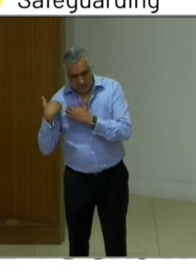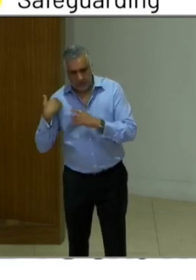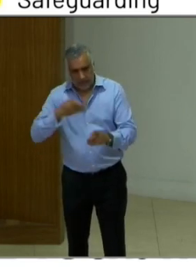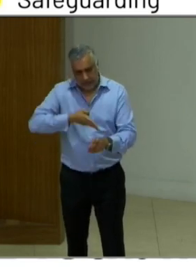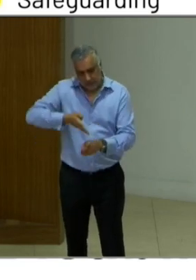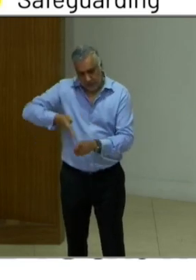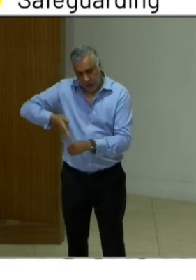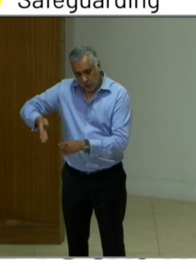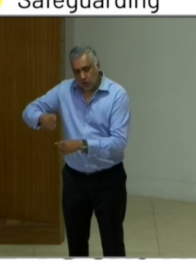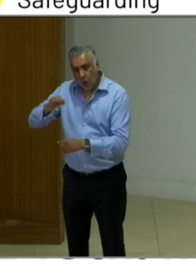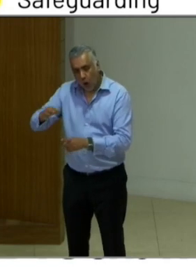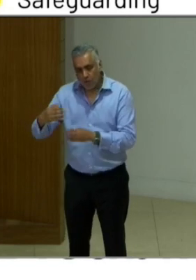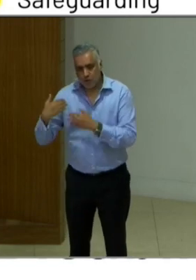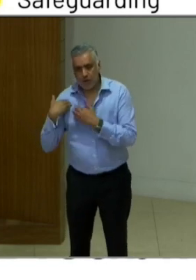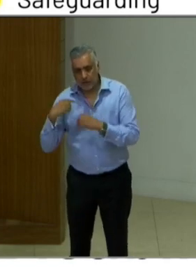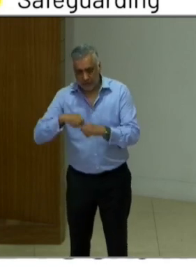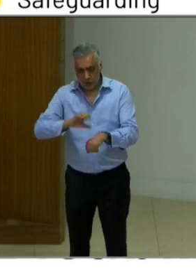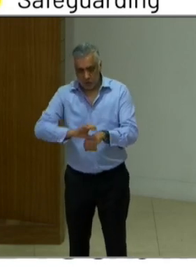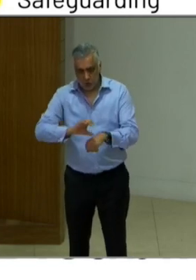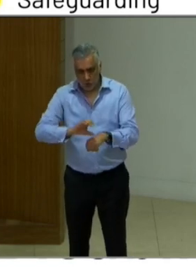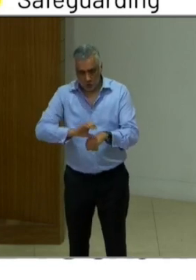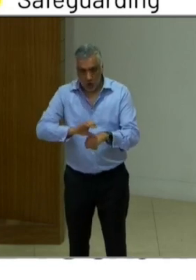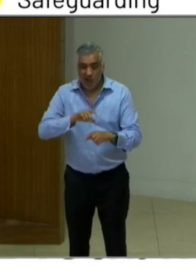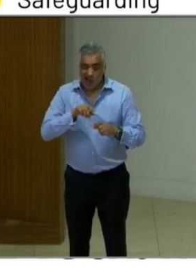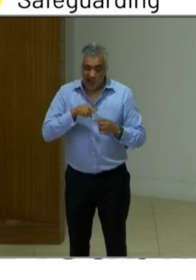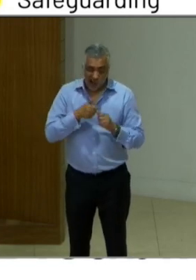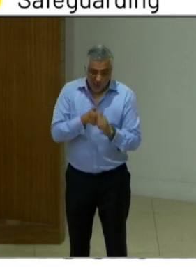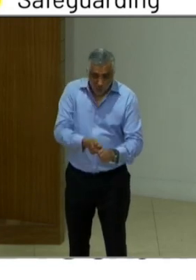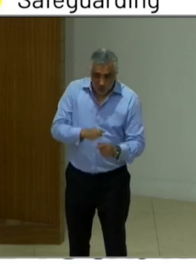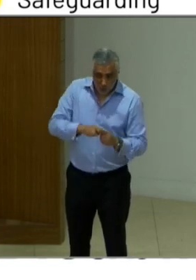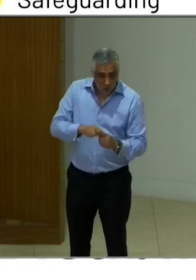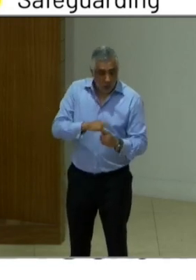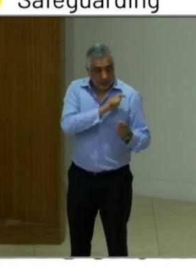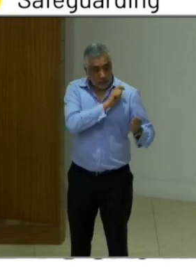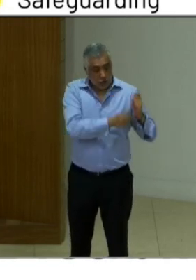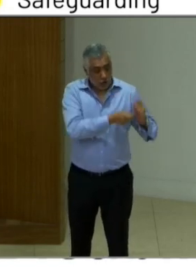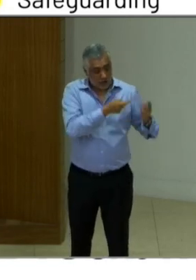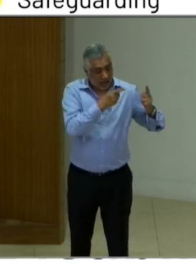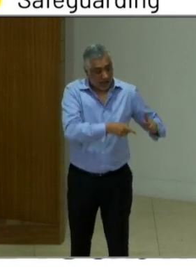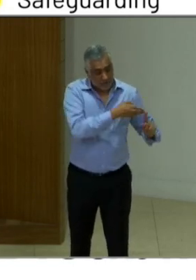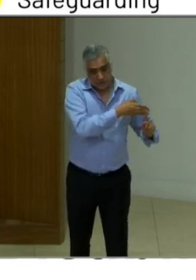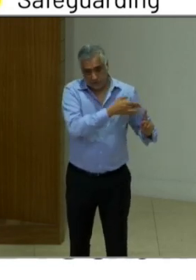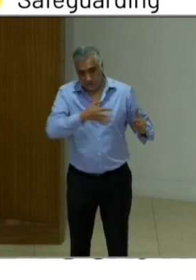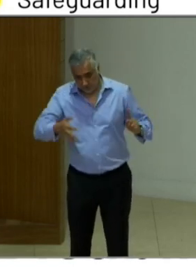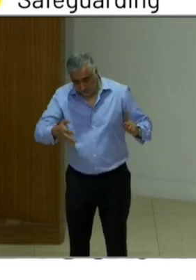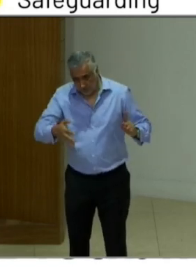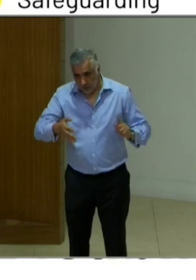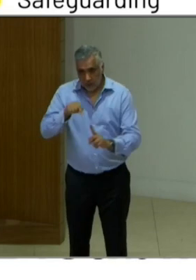of responsibility in the Church, according to the changes made in Canon Law.